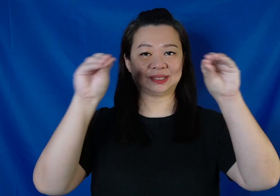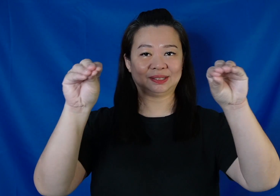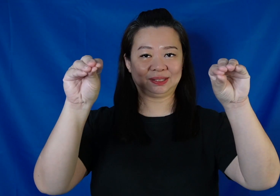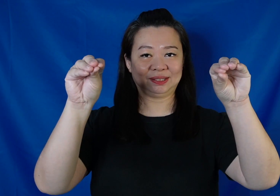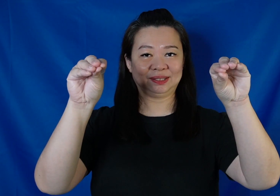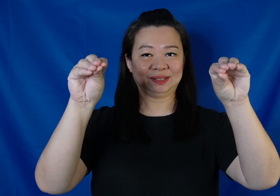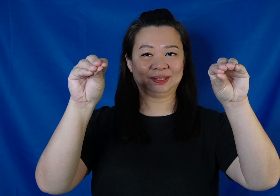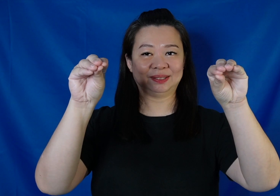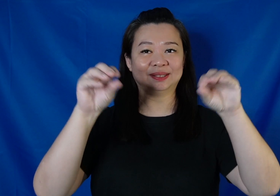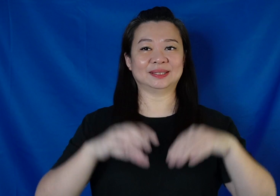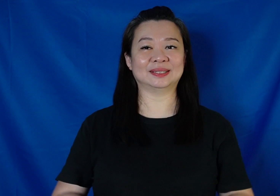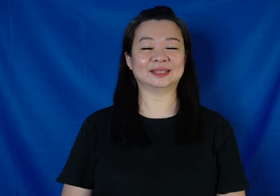TEACH, educate, tutor